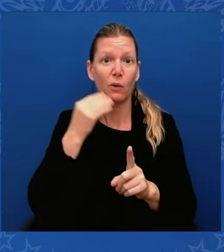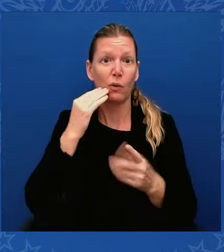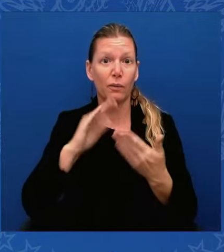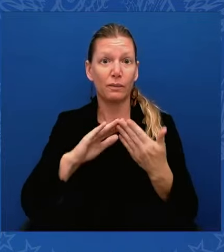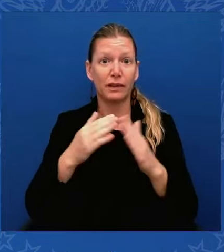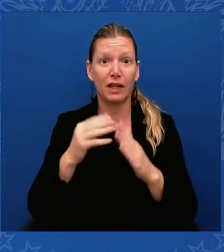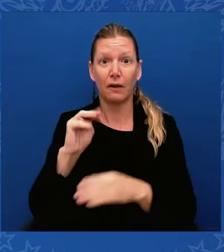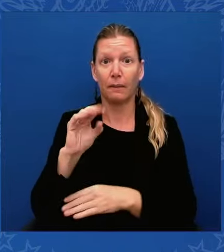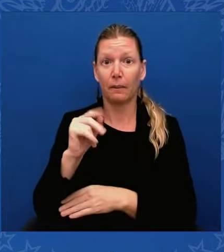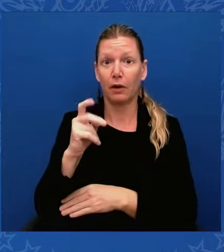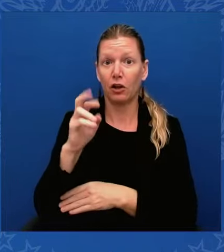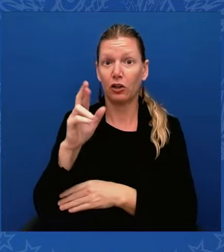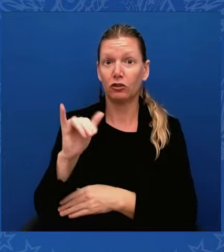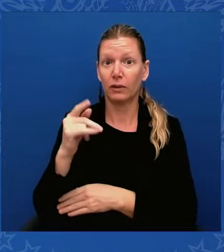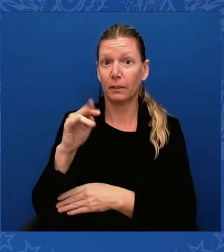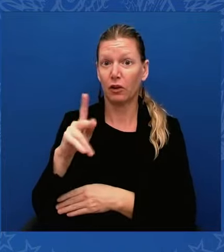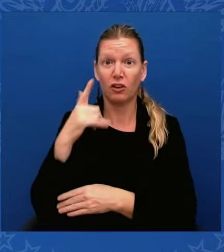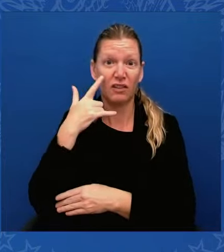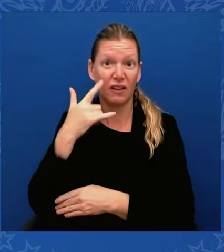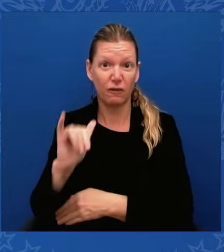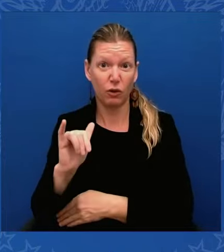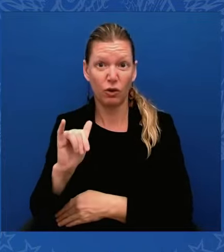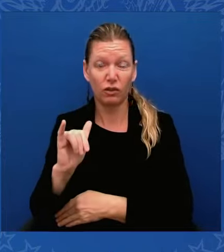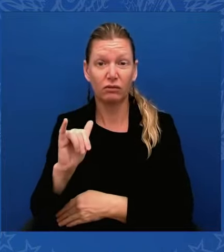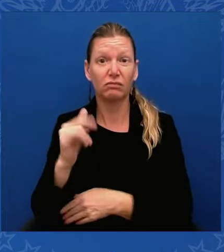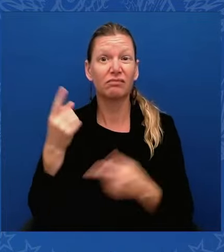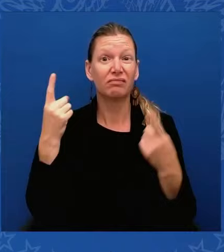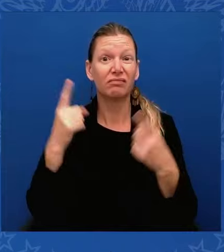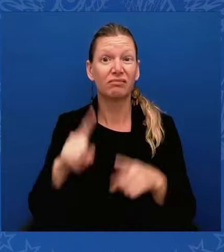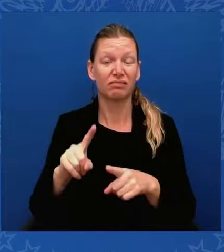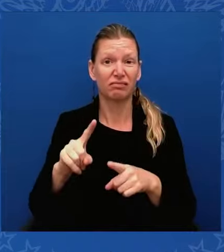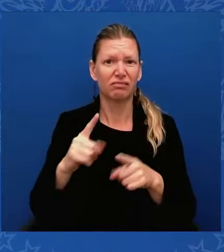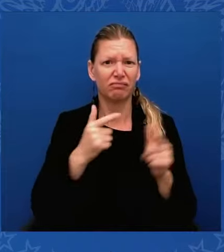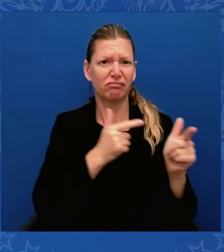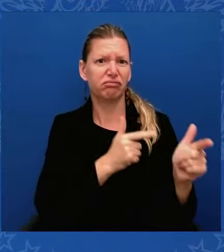and a gunman killed 11 Americans who were all Asian immigrants.